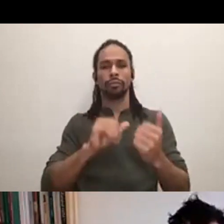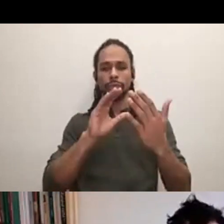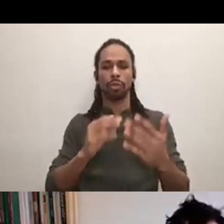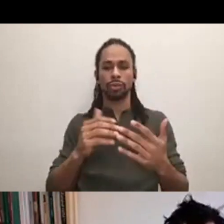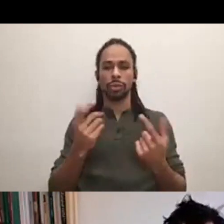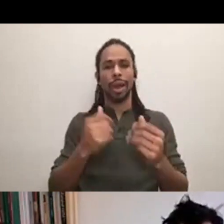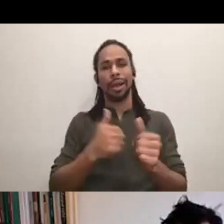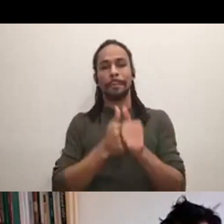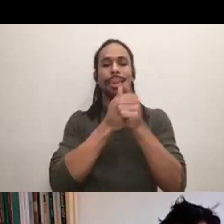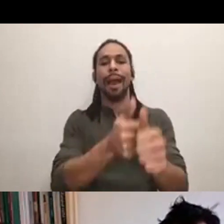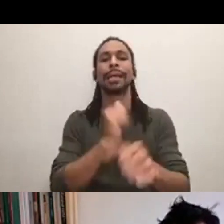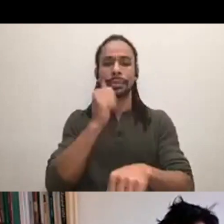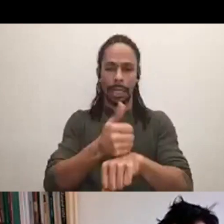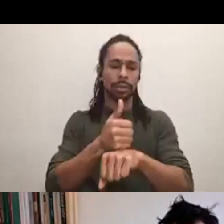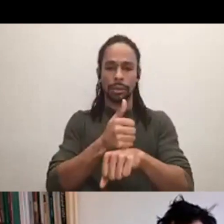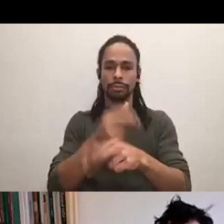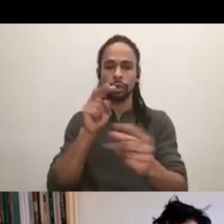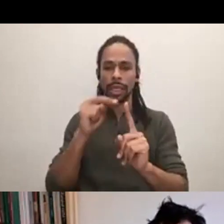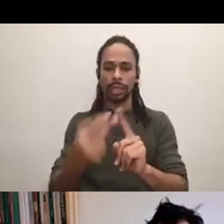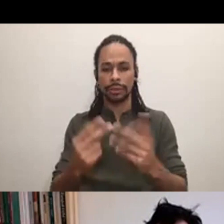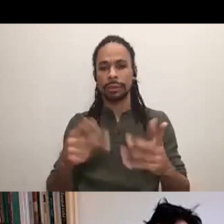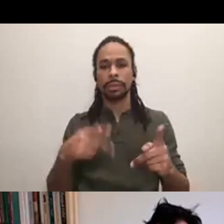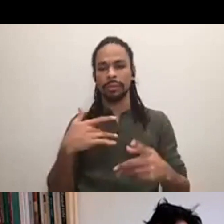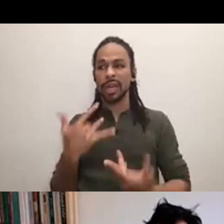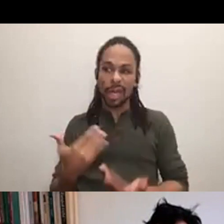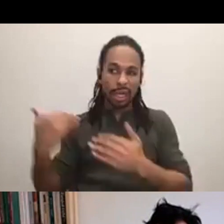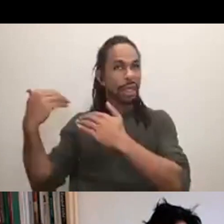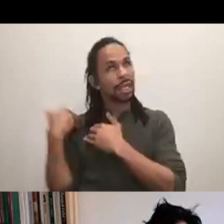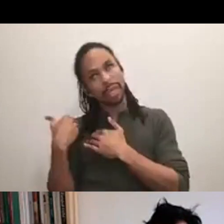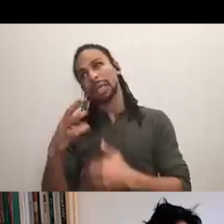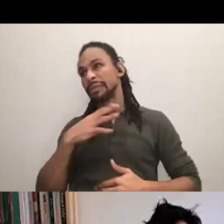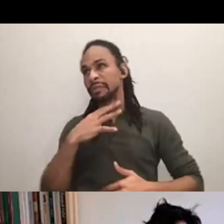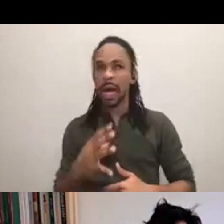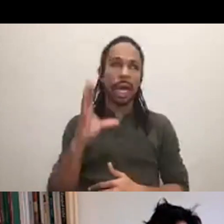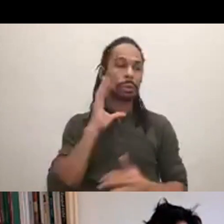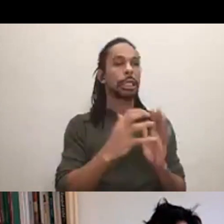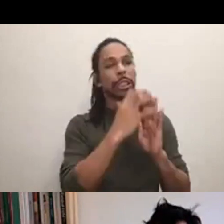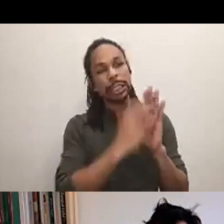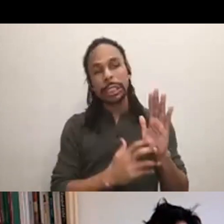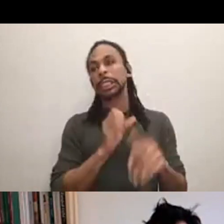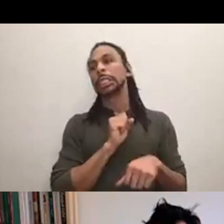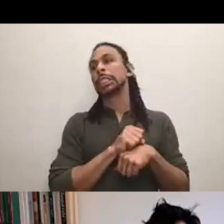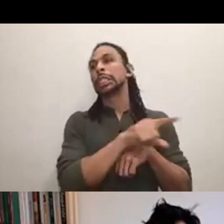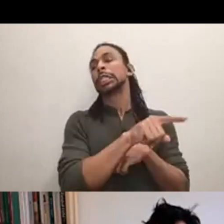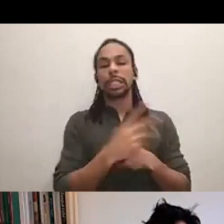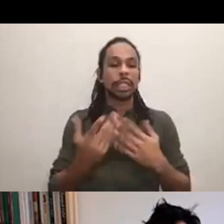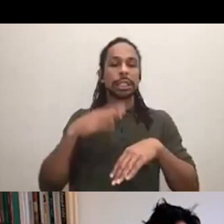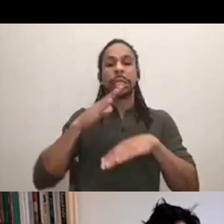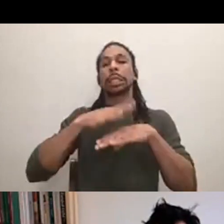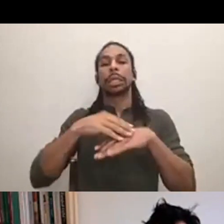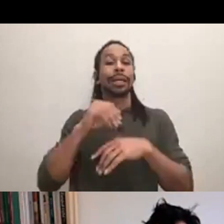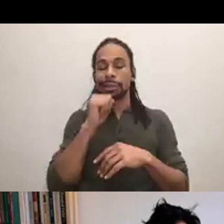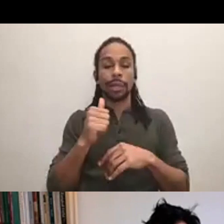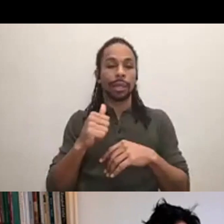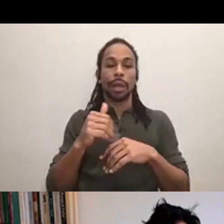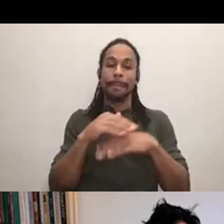as a burden and usually is met with minimum effort. But Shannon and I and many, many others